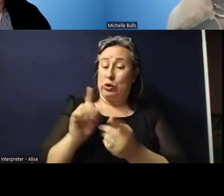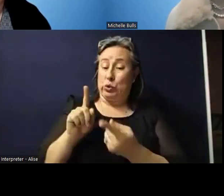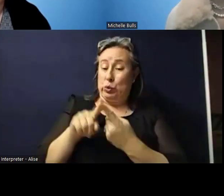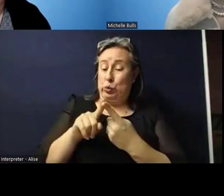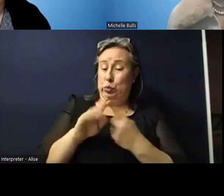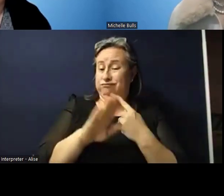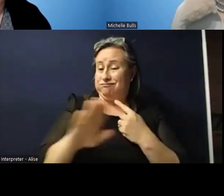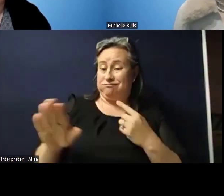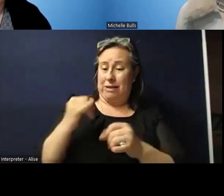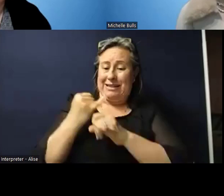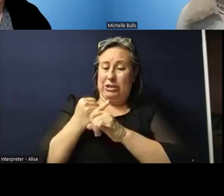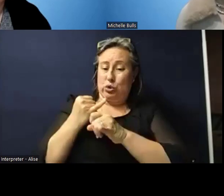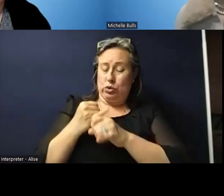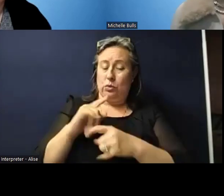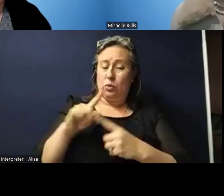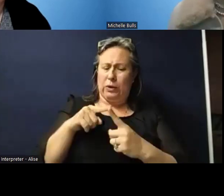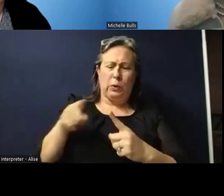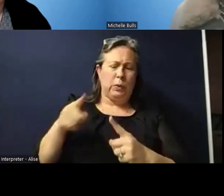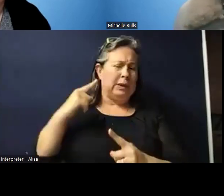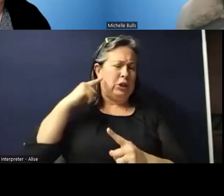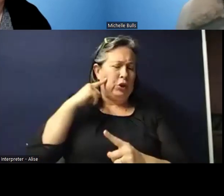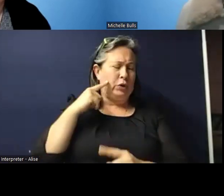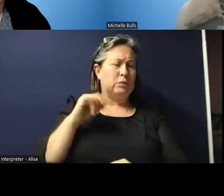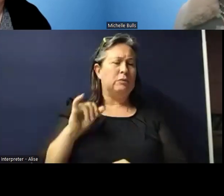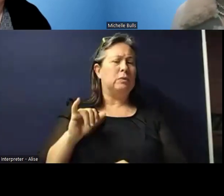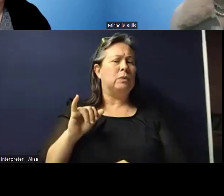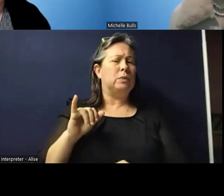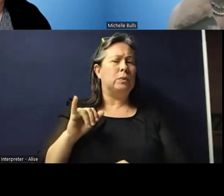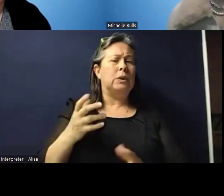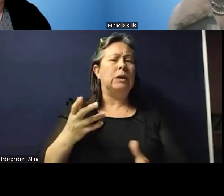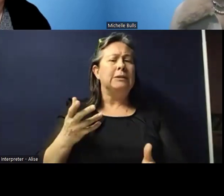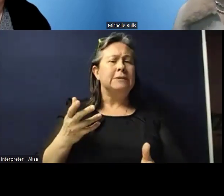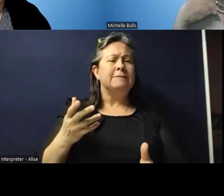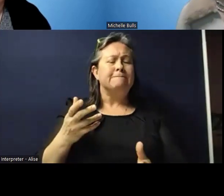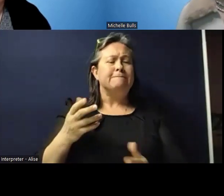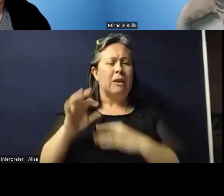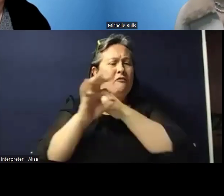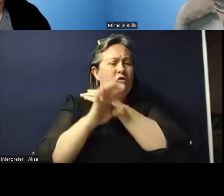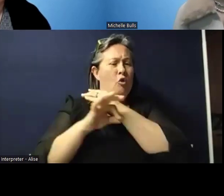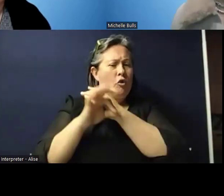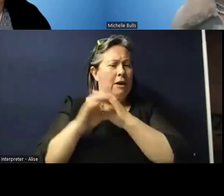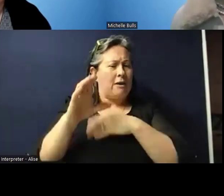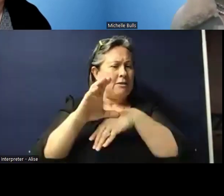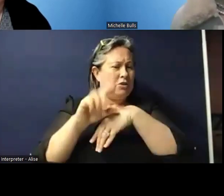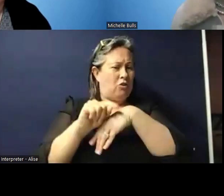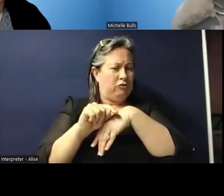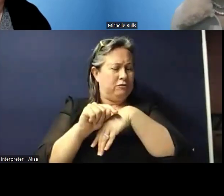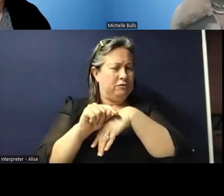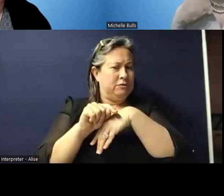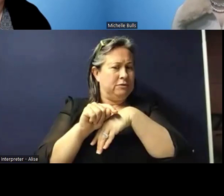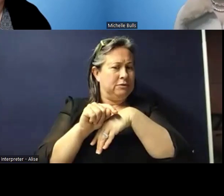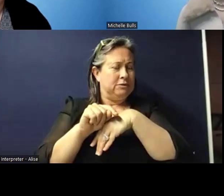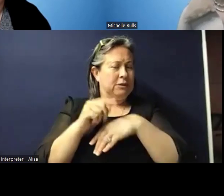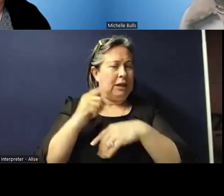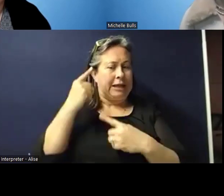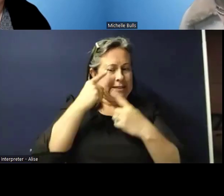when you hear that, you know, there's a foreign consultant that is being considered as a foreign component,